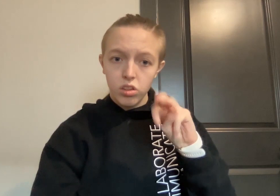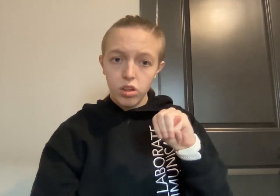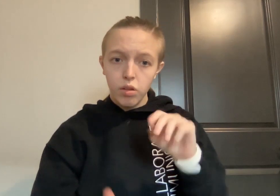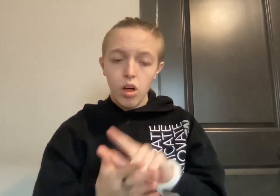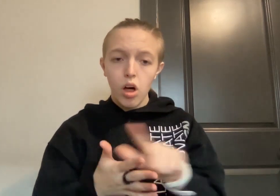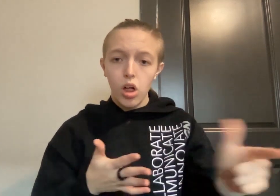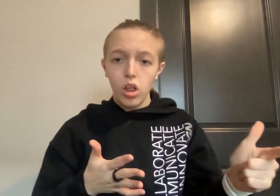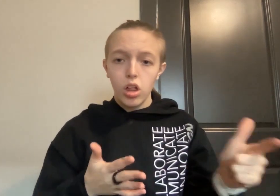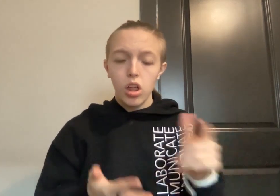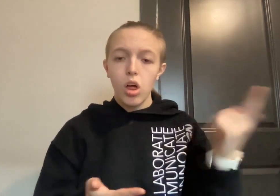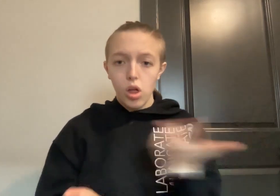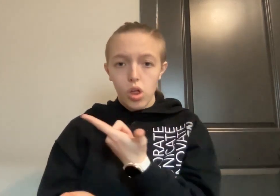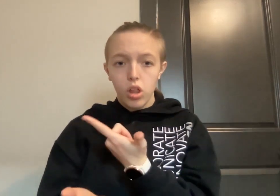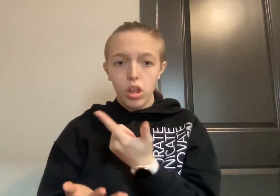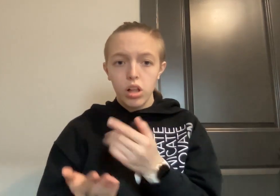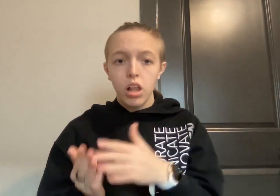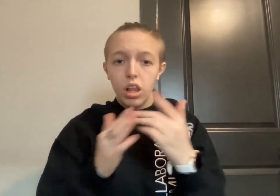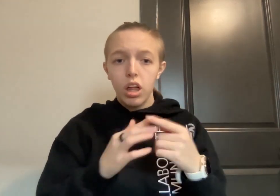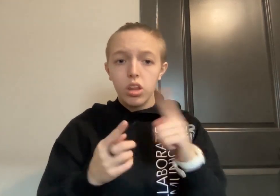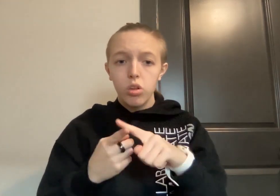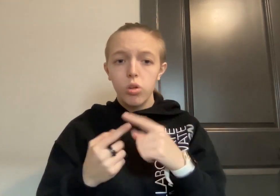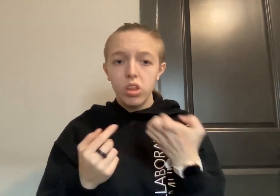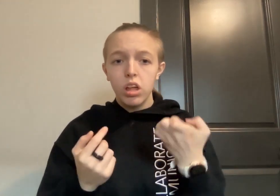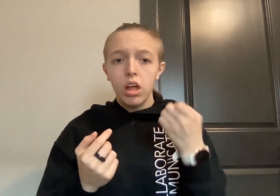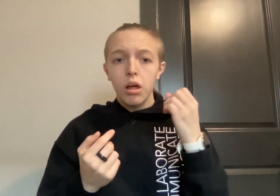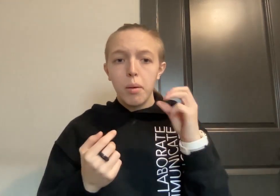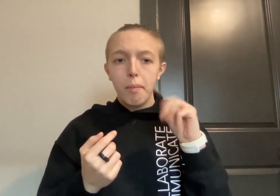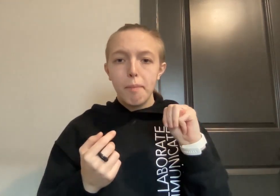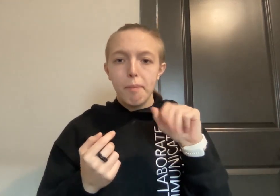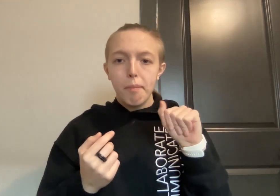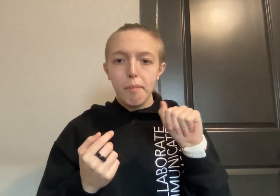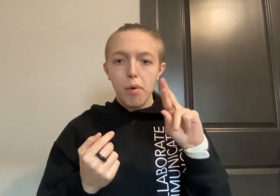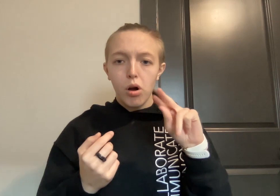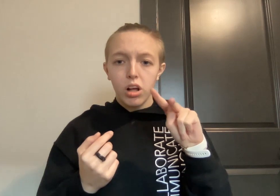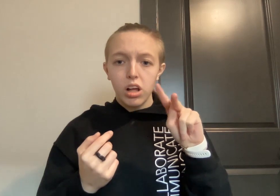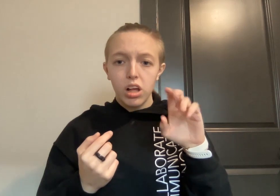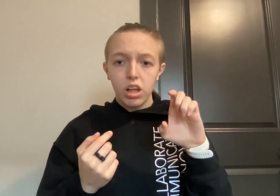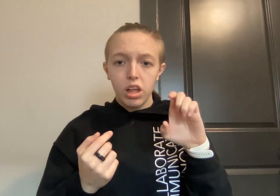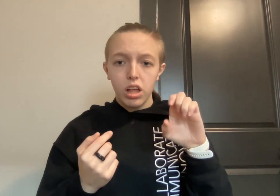all led to the markedness